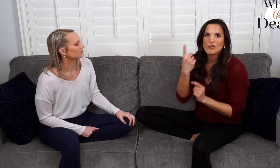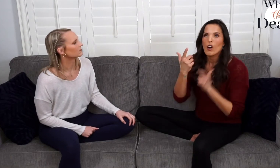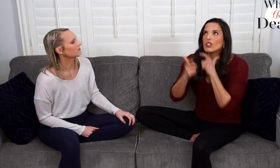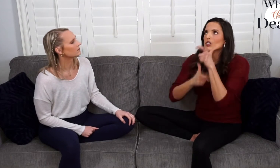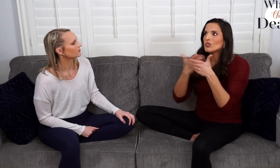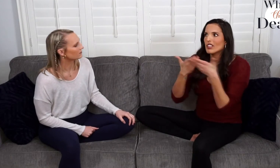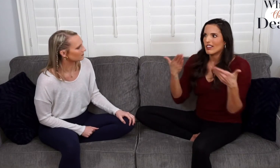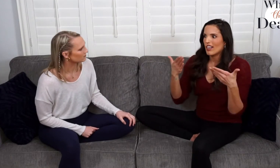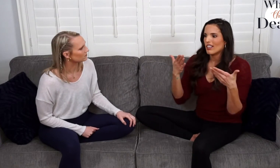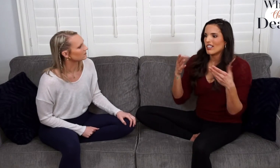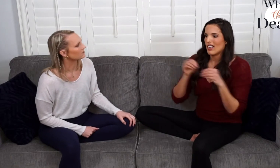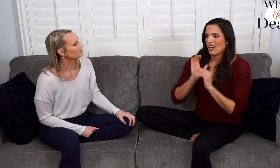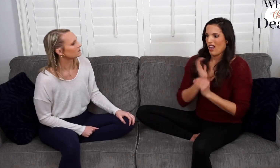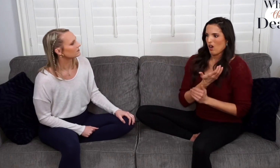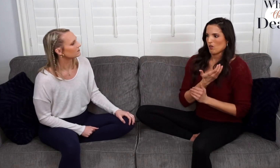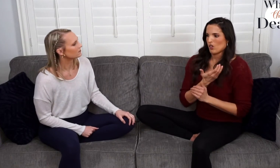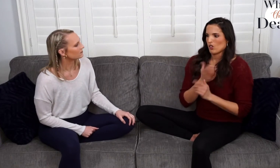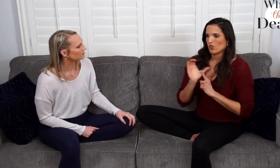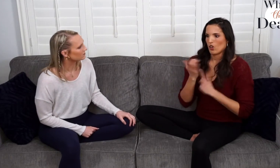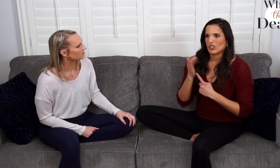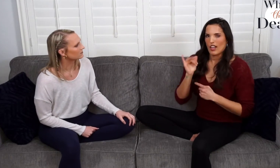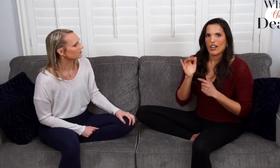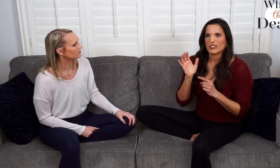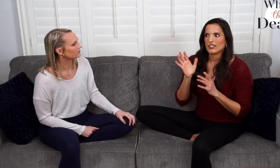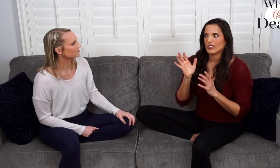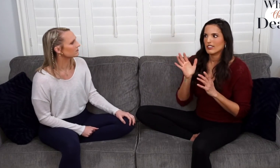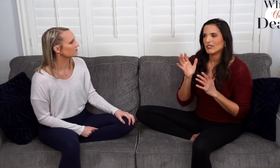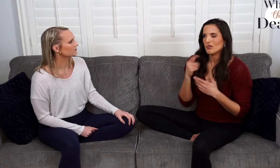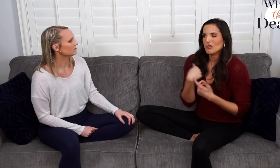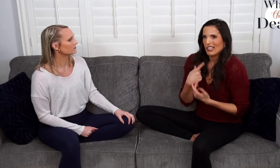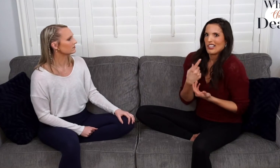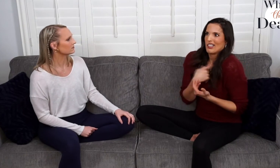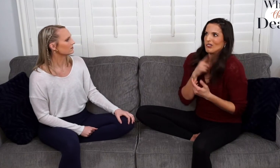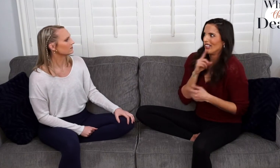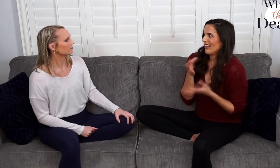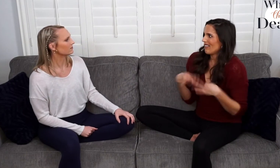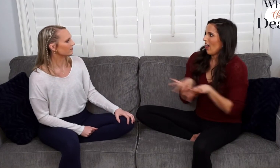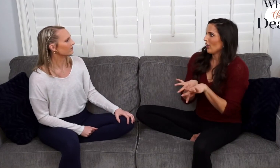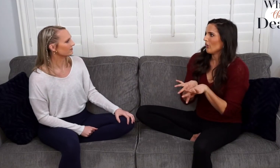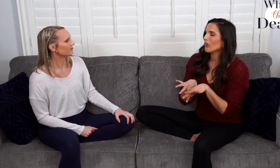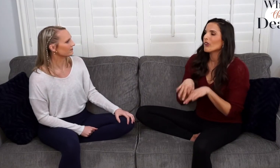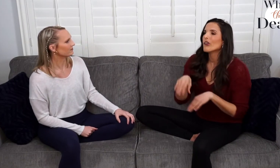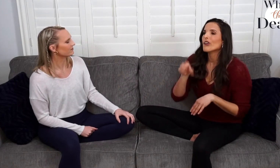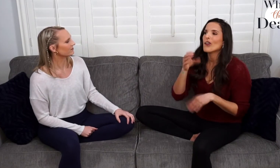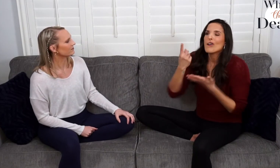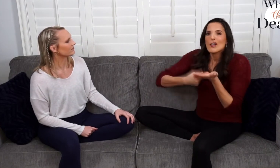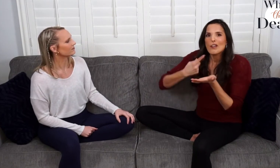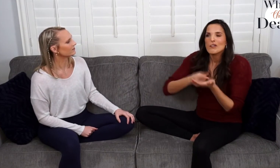and that's the biggest part about our culture that we really value. And sometimes you'll